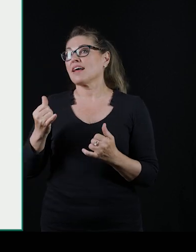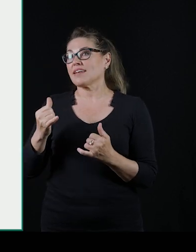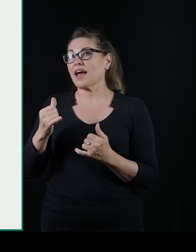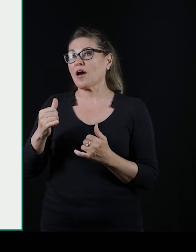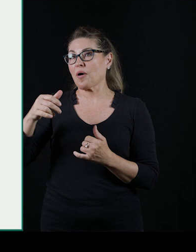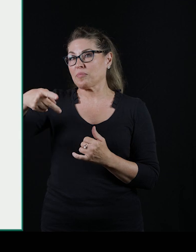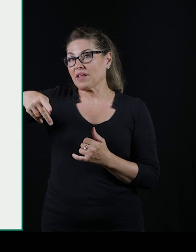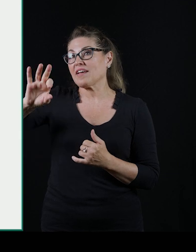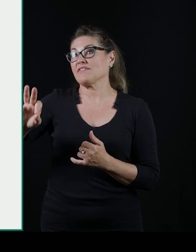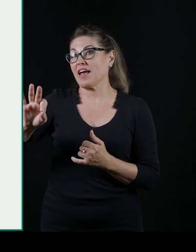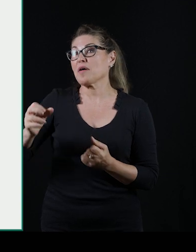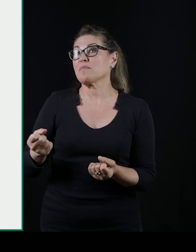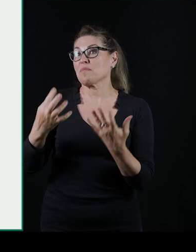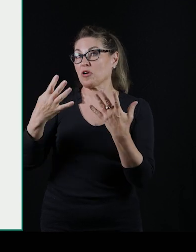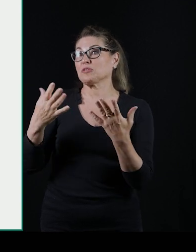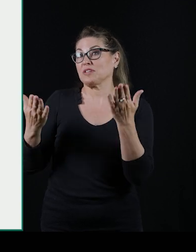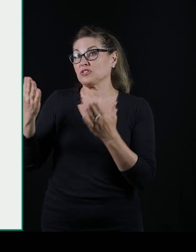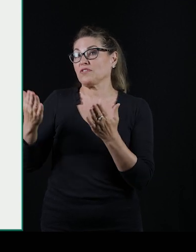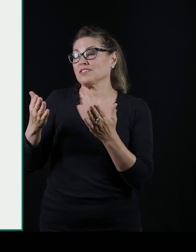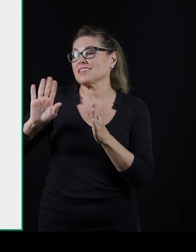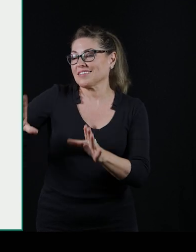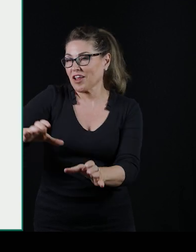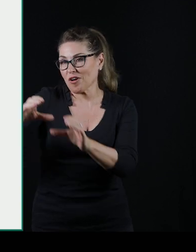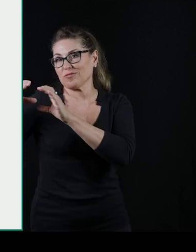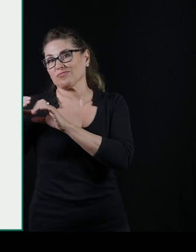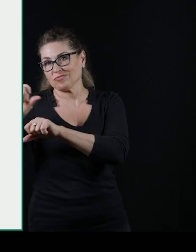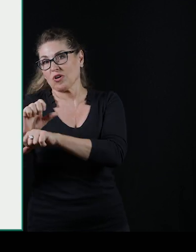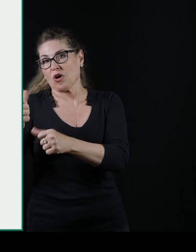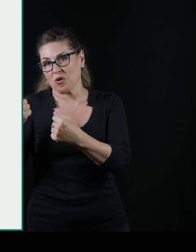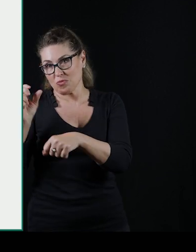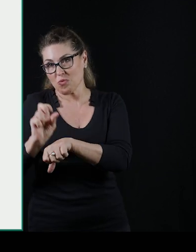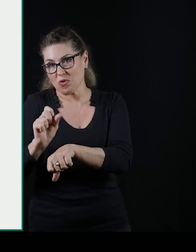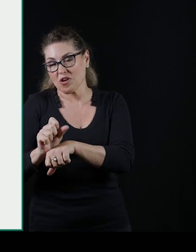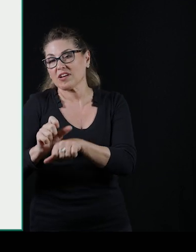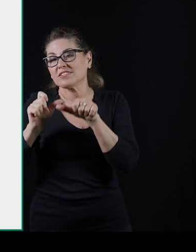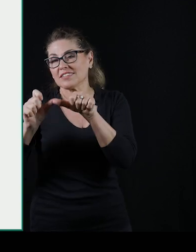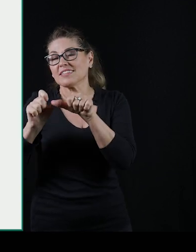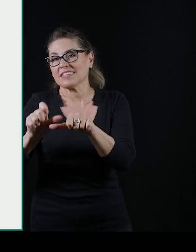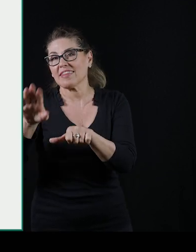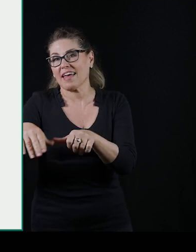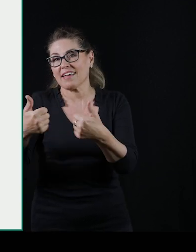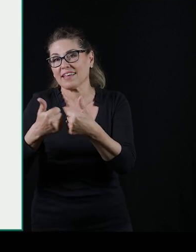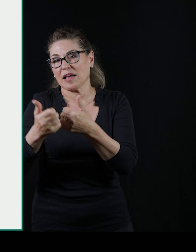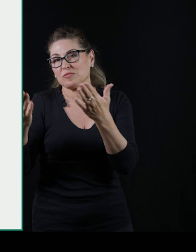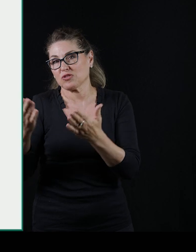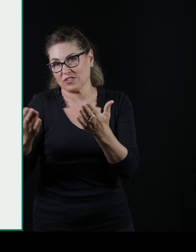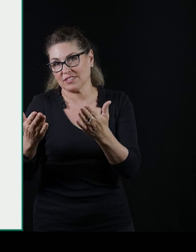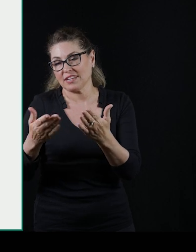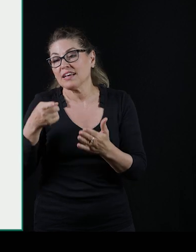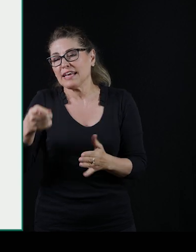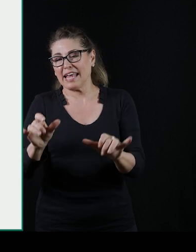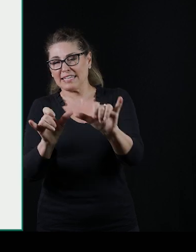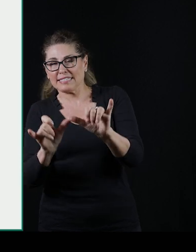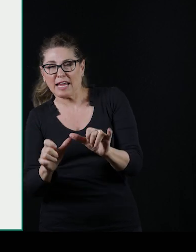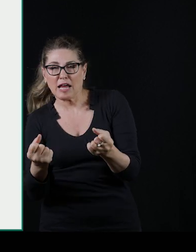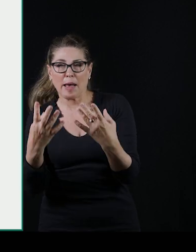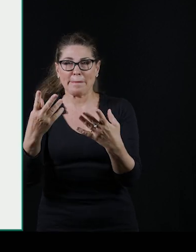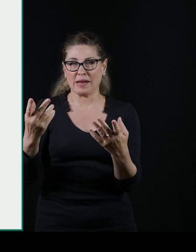And now PlayFab Multiplayer Servers is the one doing the hard work to maintain that pool of game servers for us. It's scaling the number of VMs used